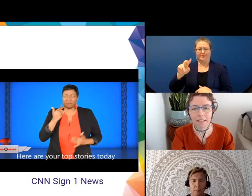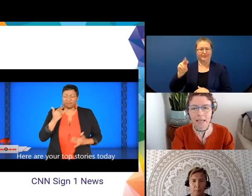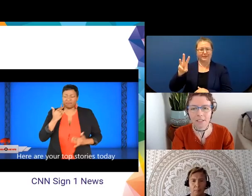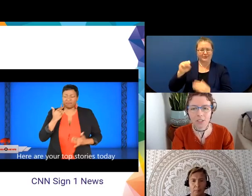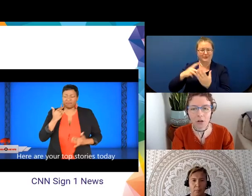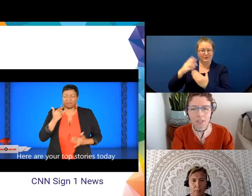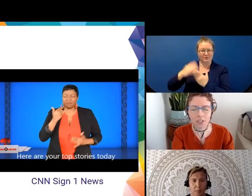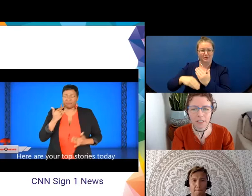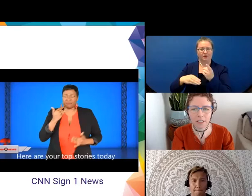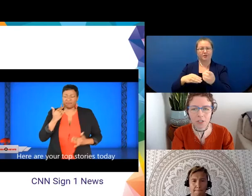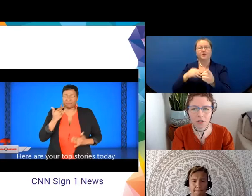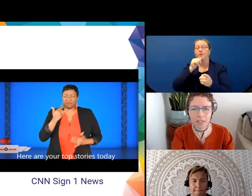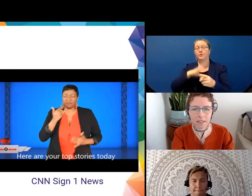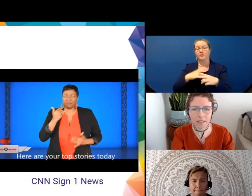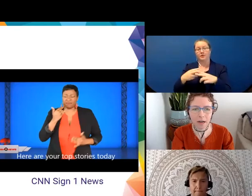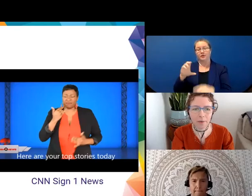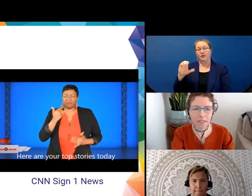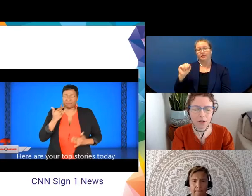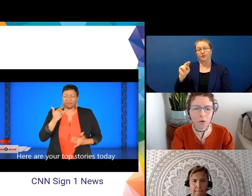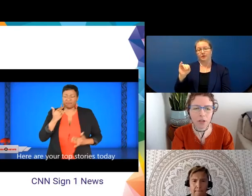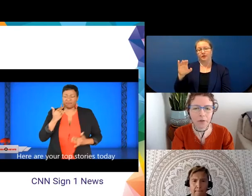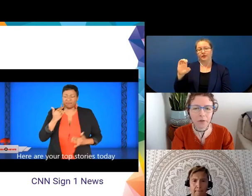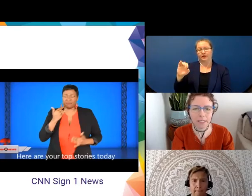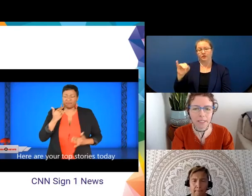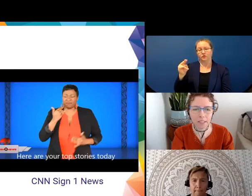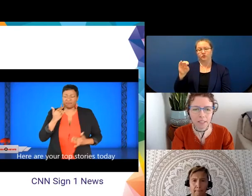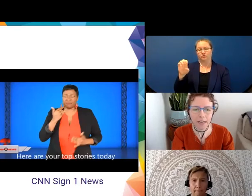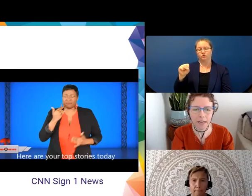is Candace Jones and she's introducing the topic. So what you're going to see her sign